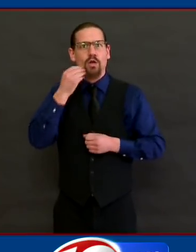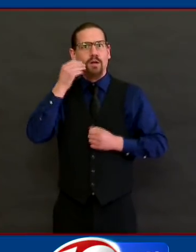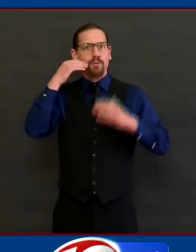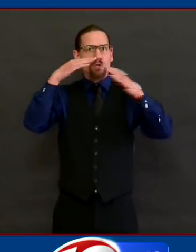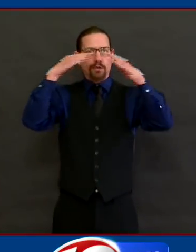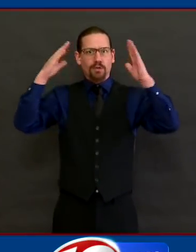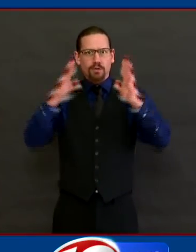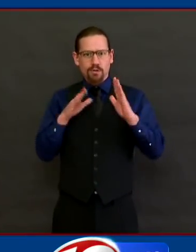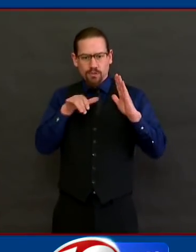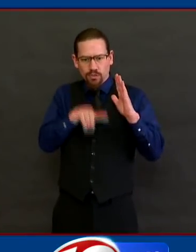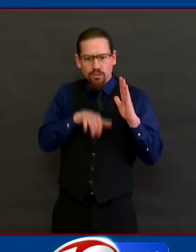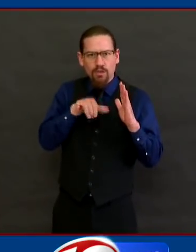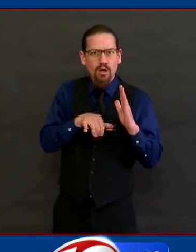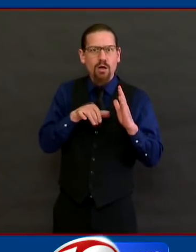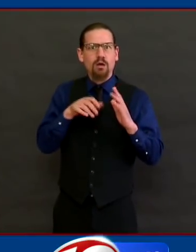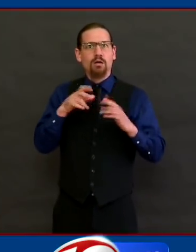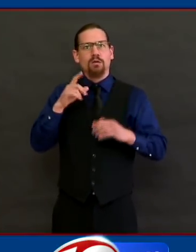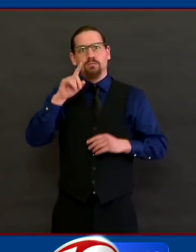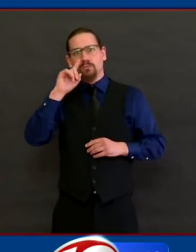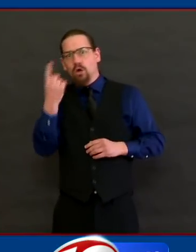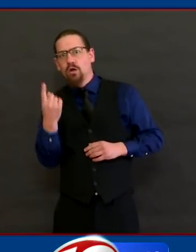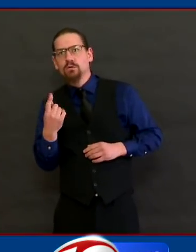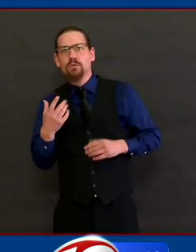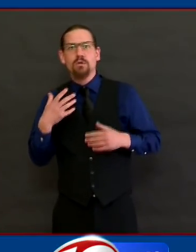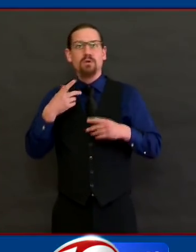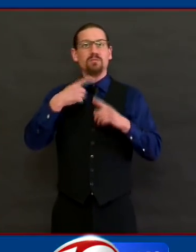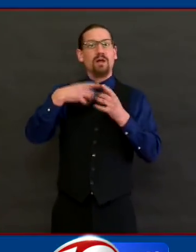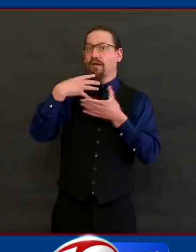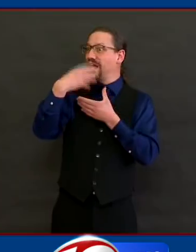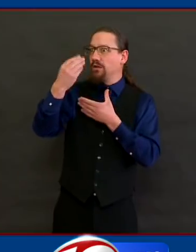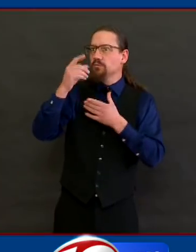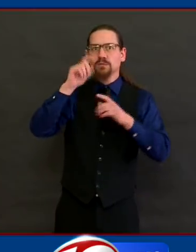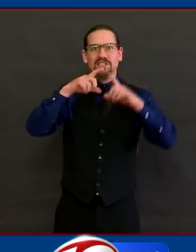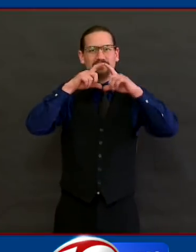GETTING HARDER EVERY DAY. WE ARE ALL SICK OF IT.